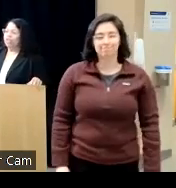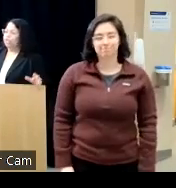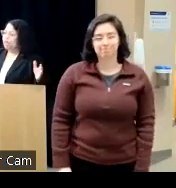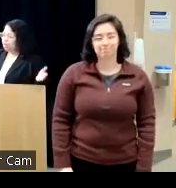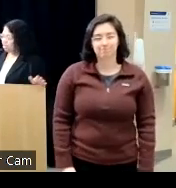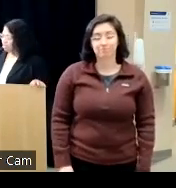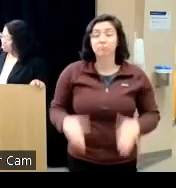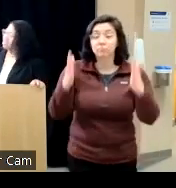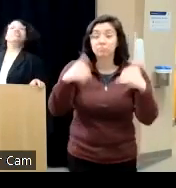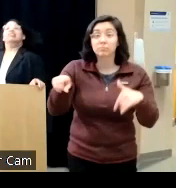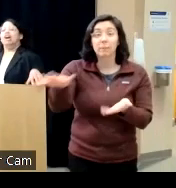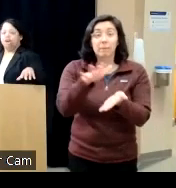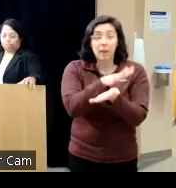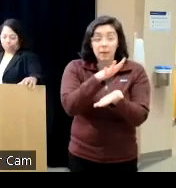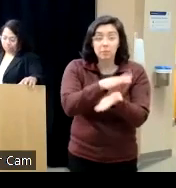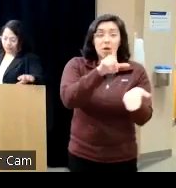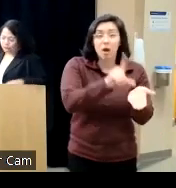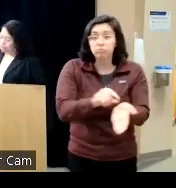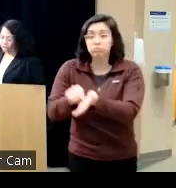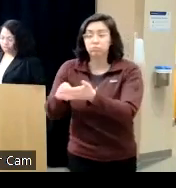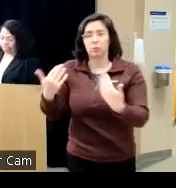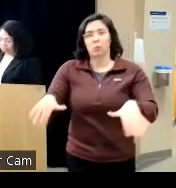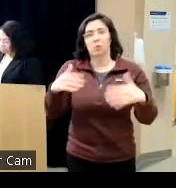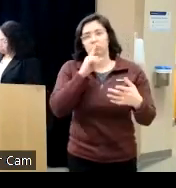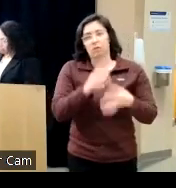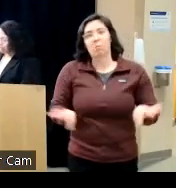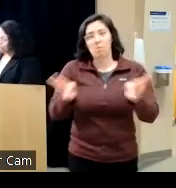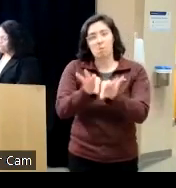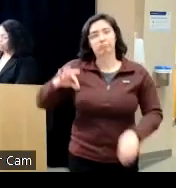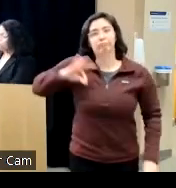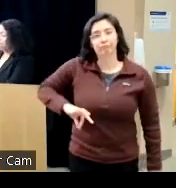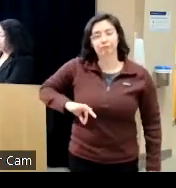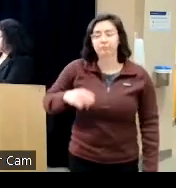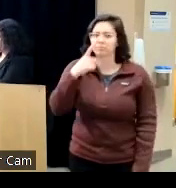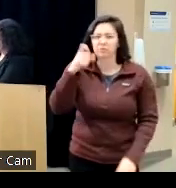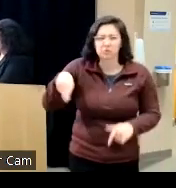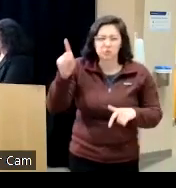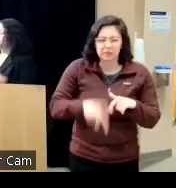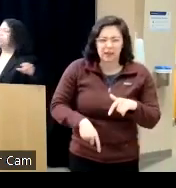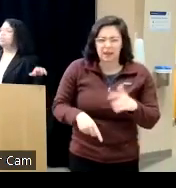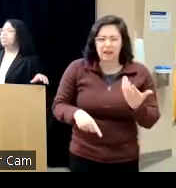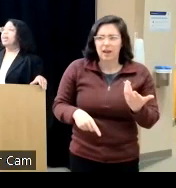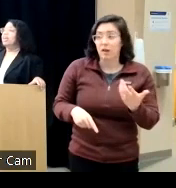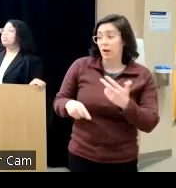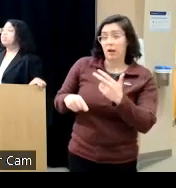so these papers um very important because you can't really build a case